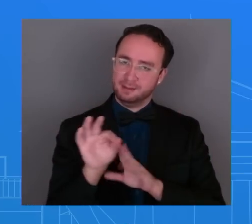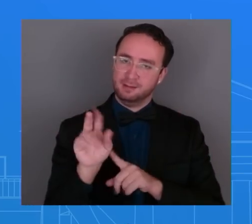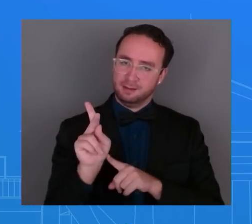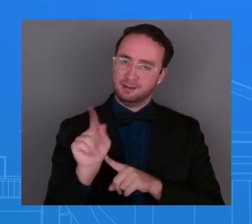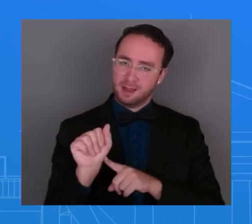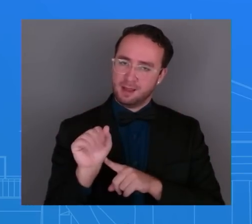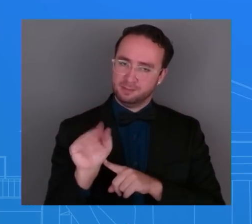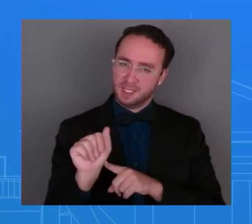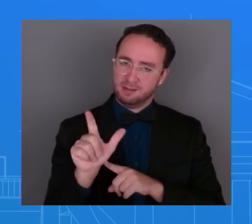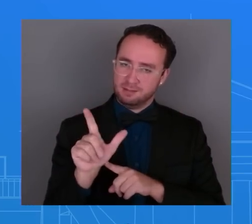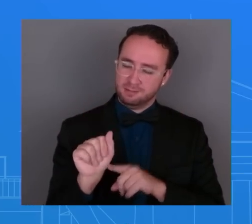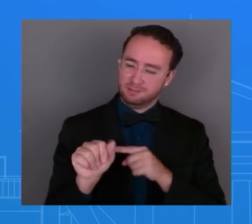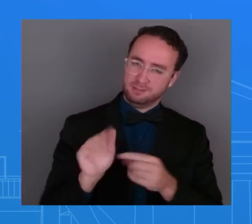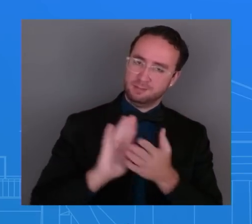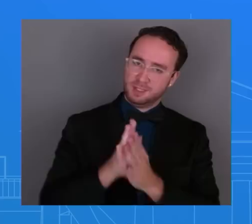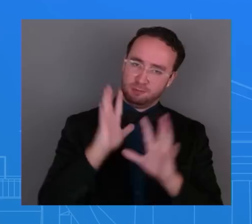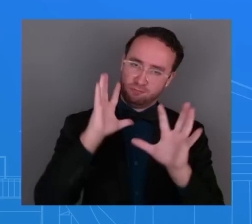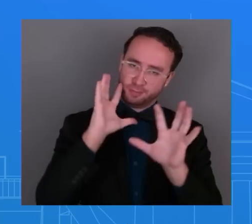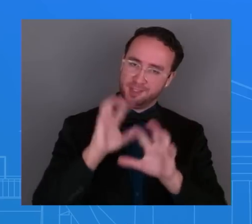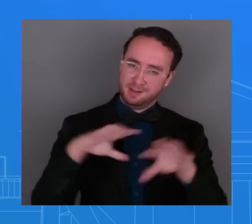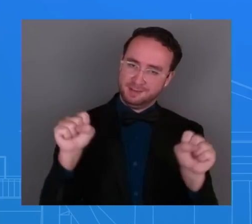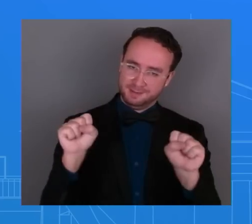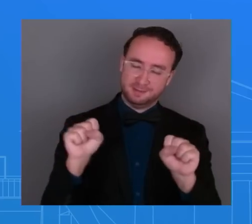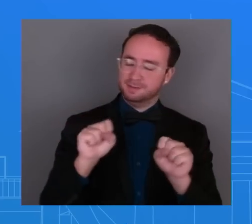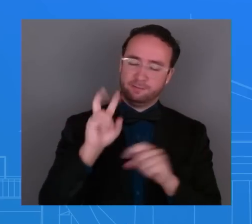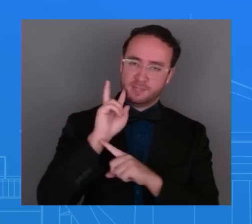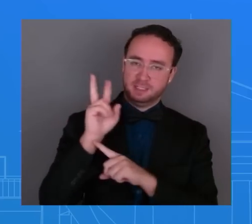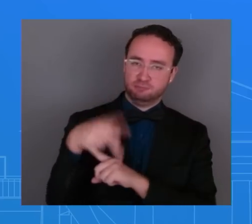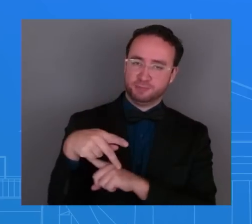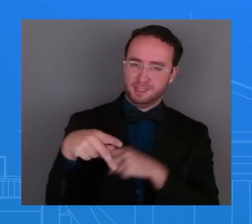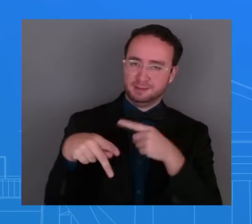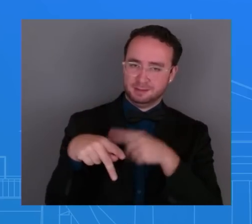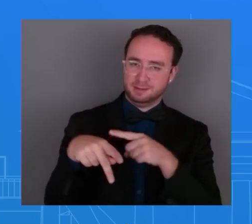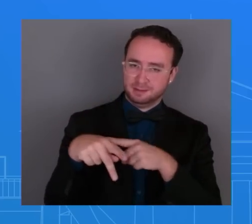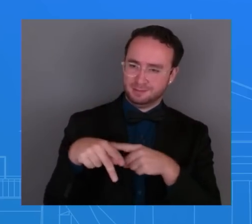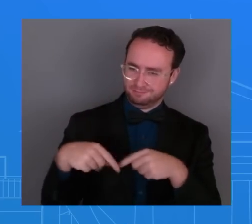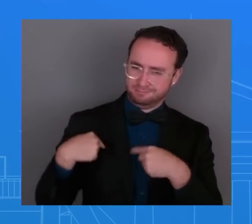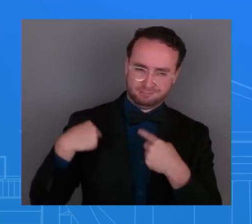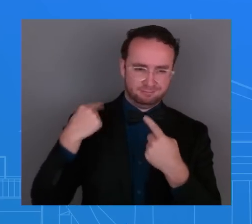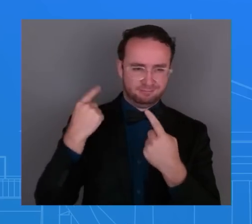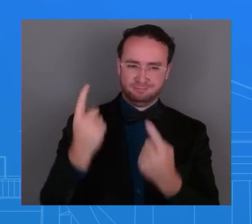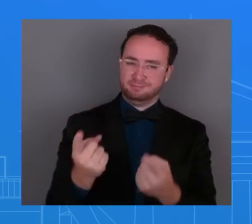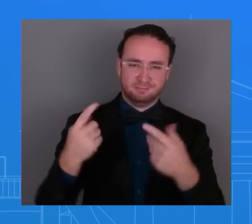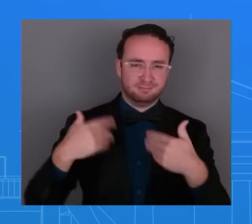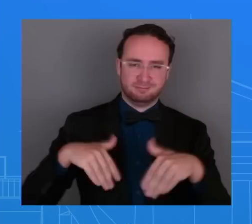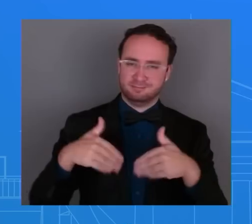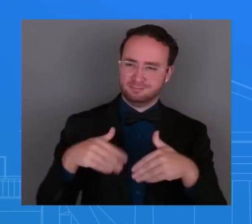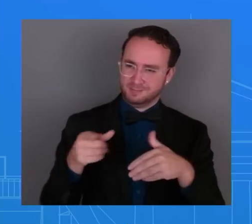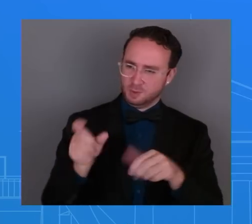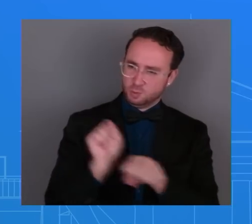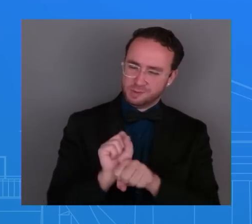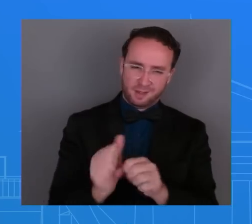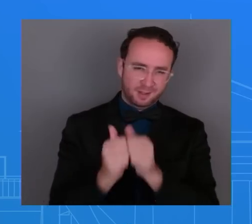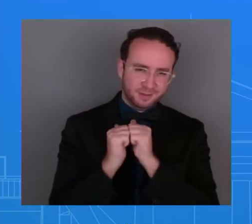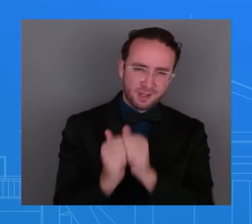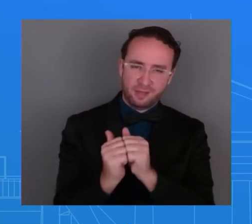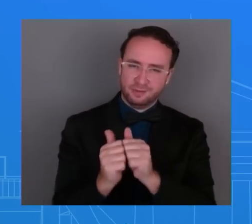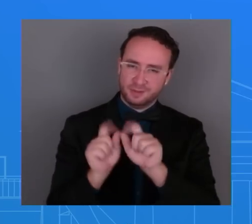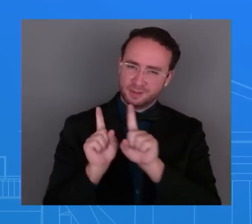one of this administration. That doesn't change. I'm -- I'm not going to parse out anything from here.